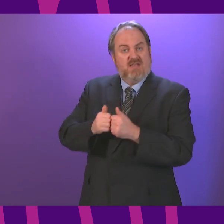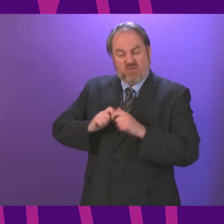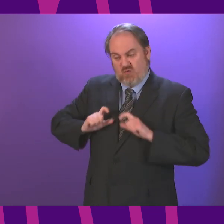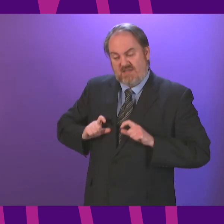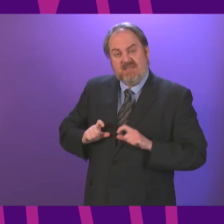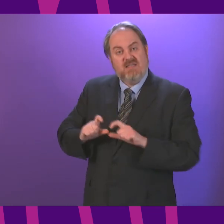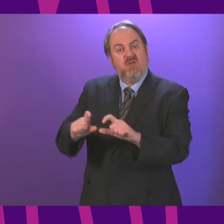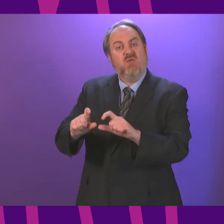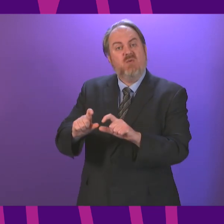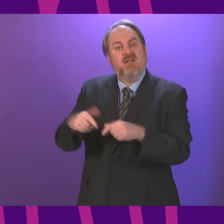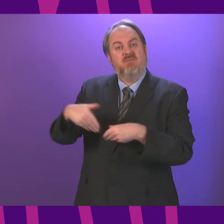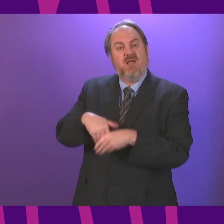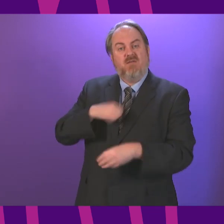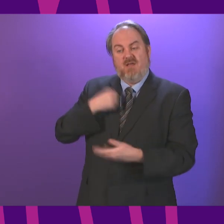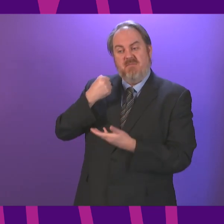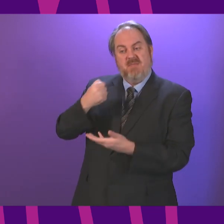budget negotiations, to continue those payments.